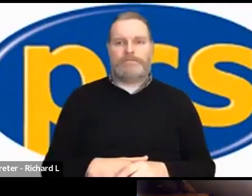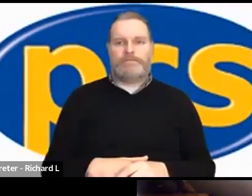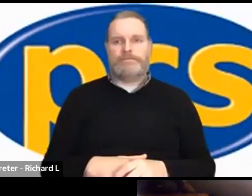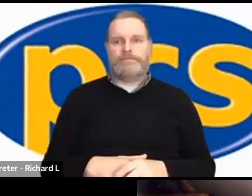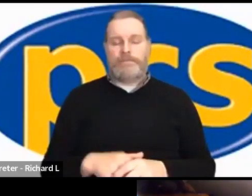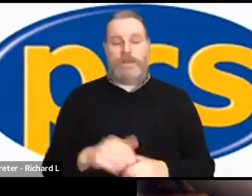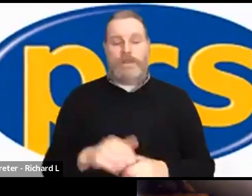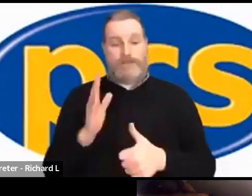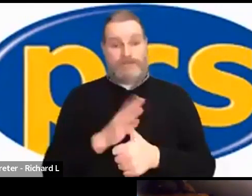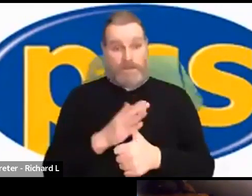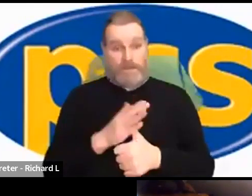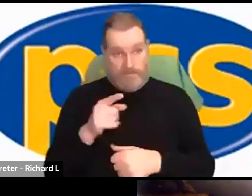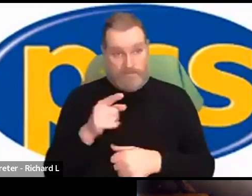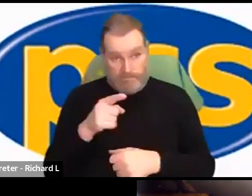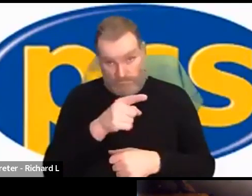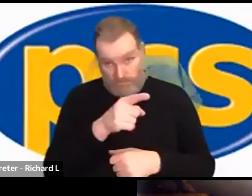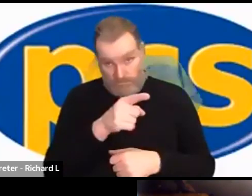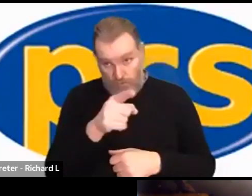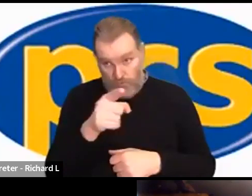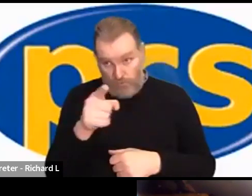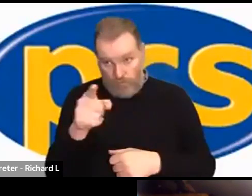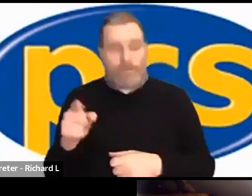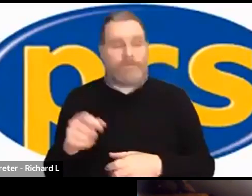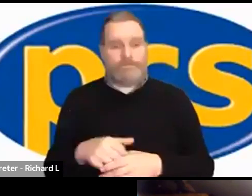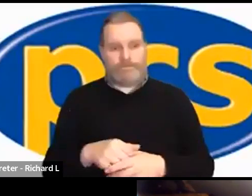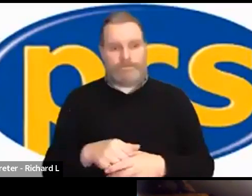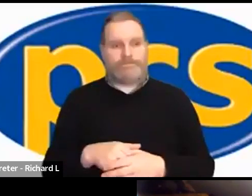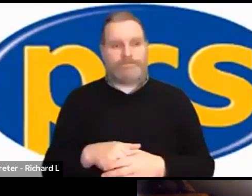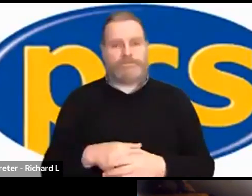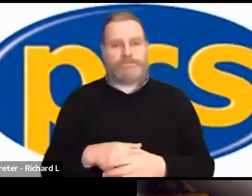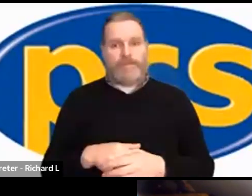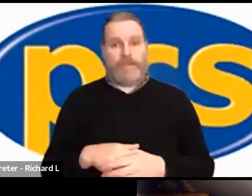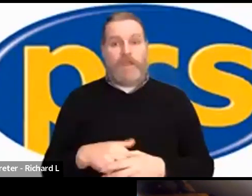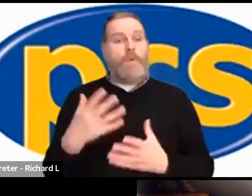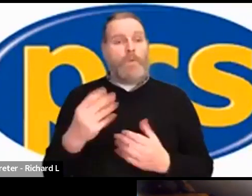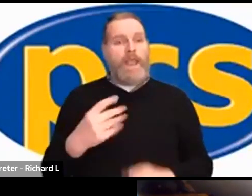mark?